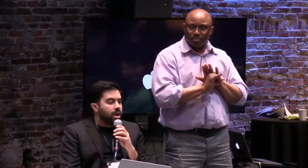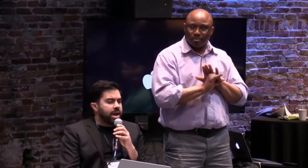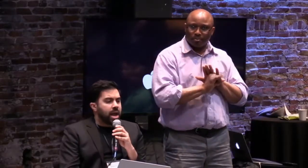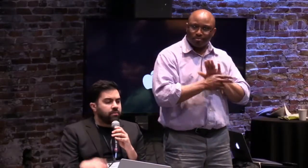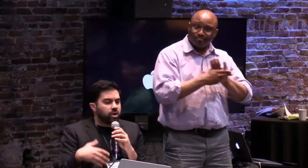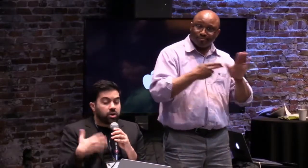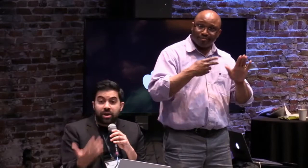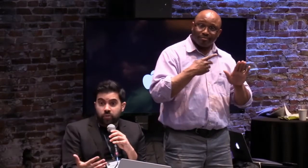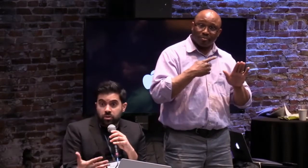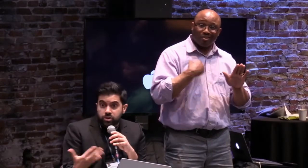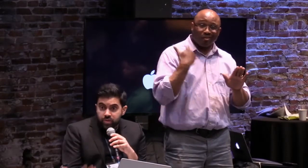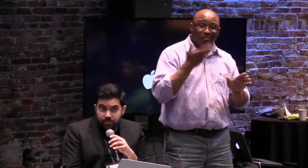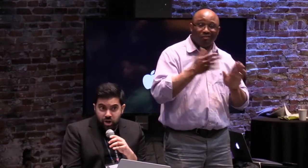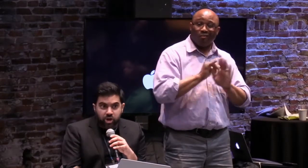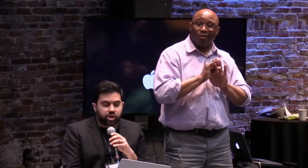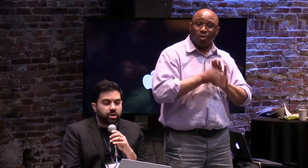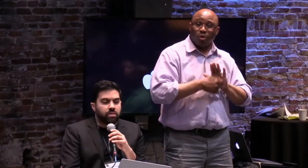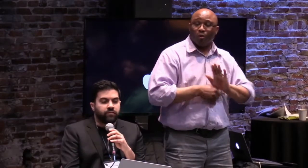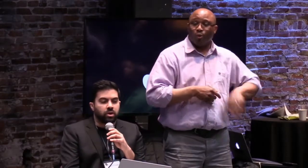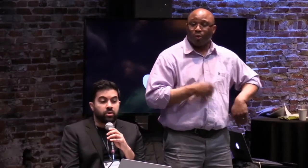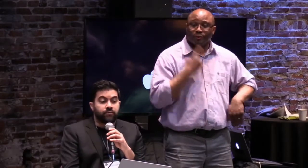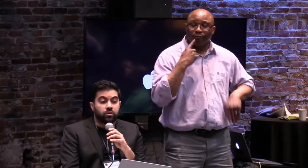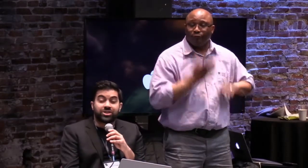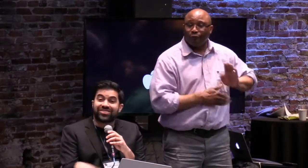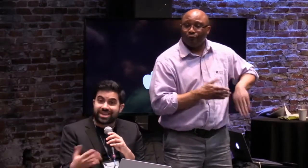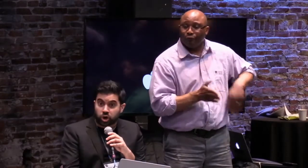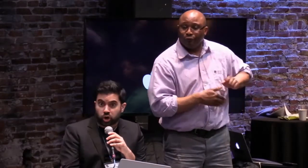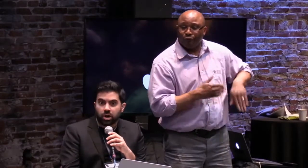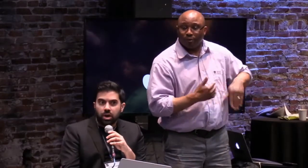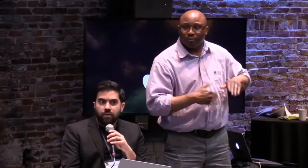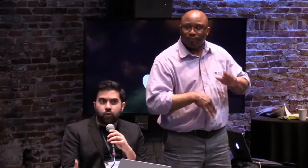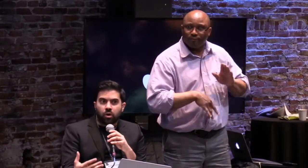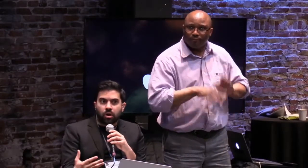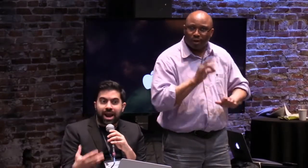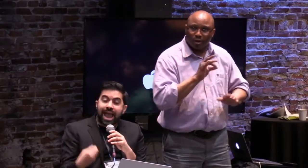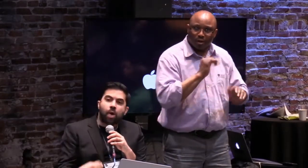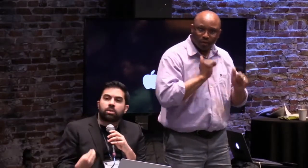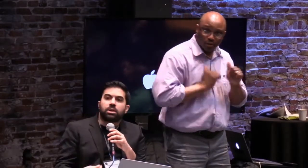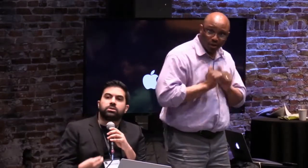And I am very grateful to the production. I am grateful to theater for allowing me